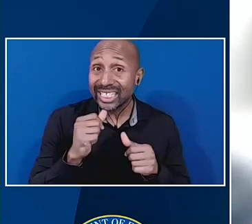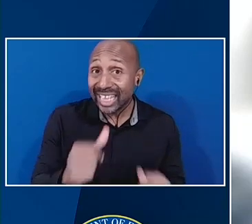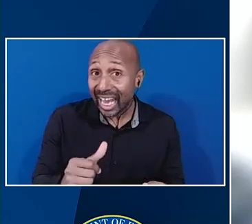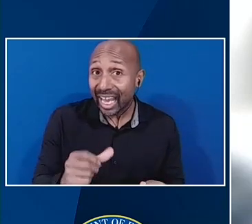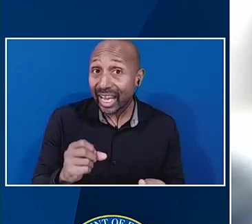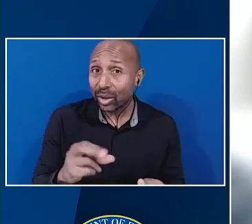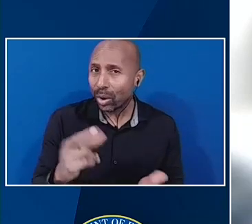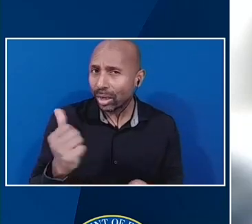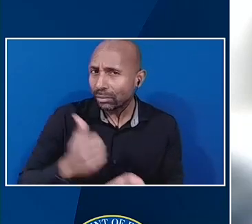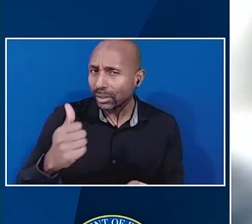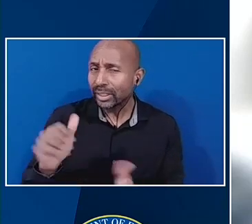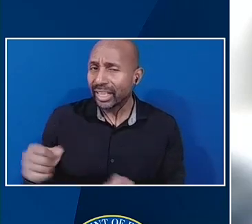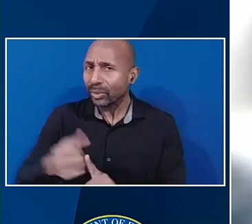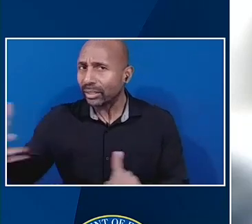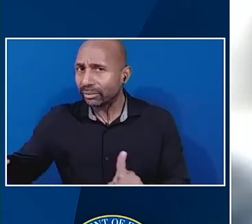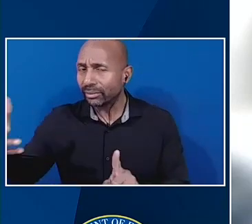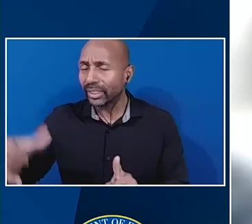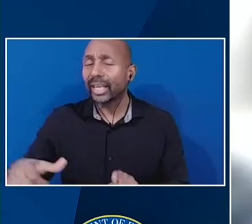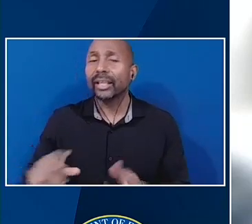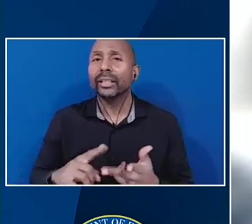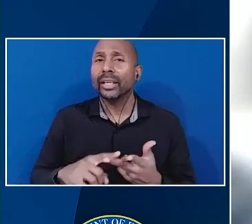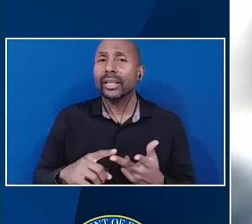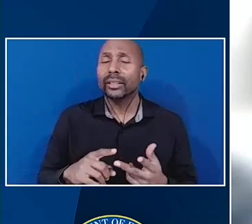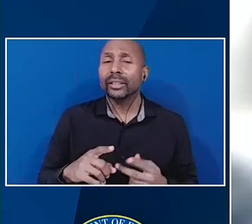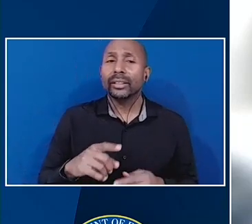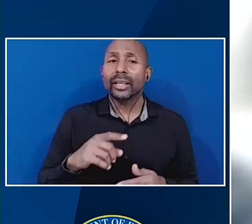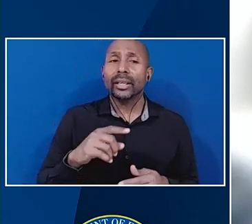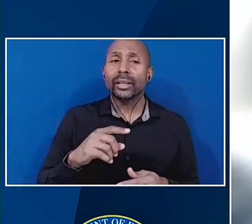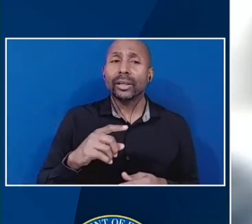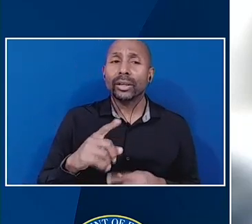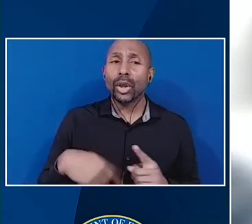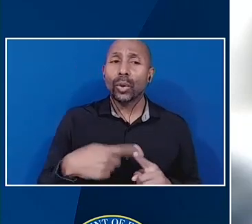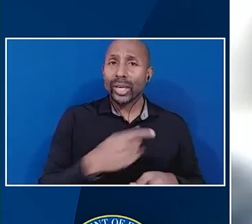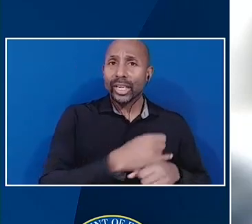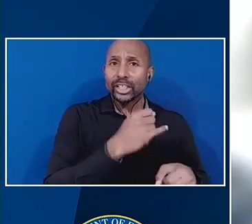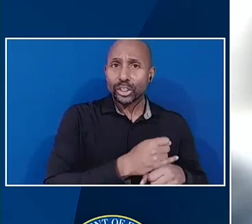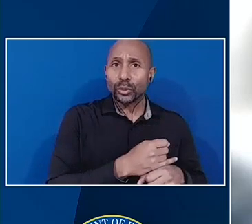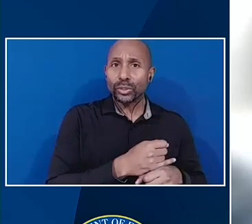students that are currently being served by an institution that is trying to get